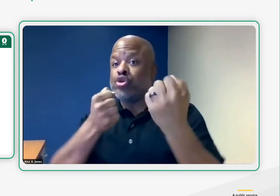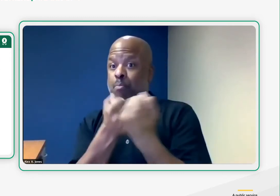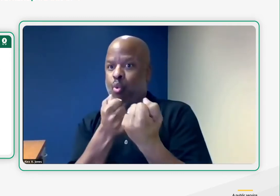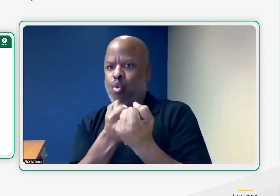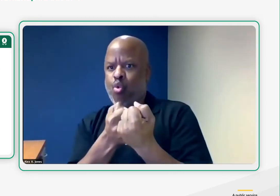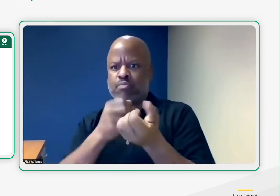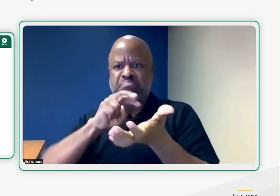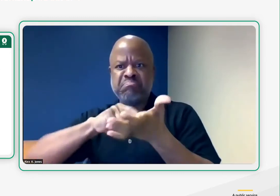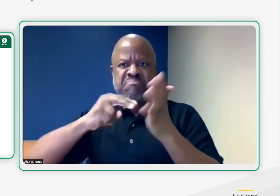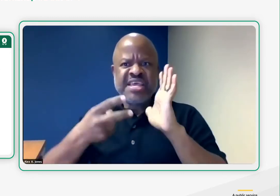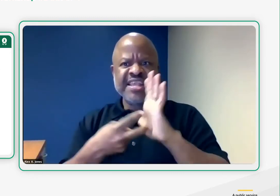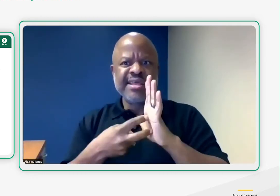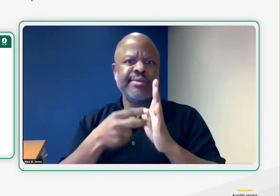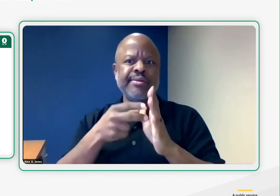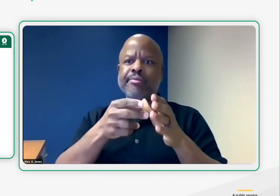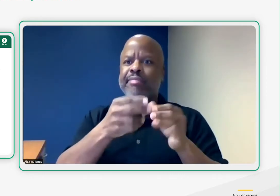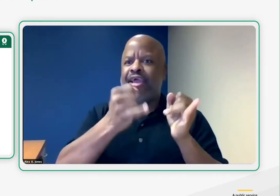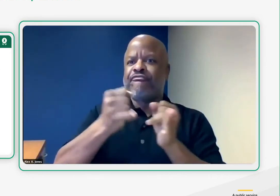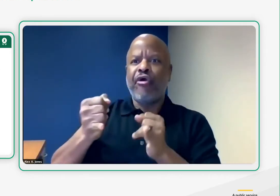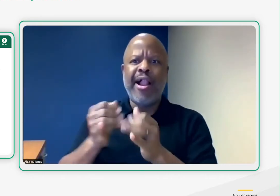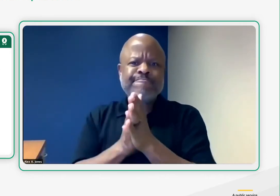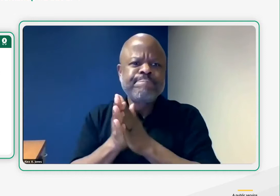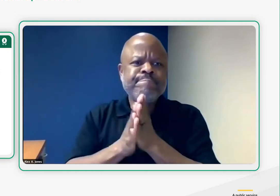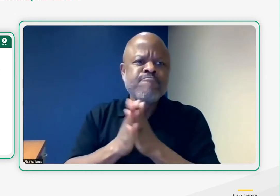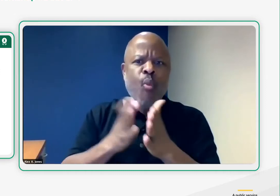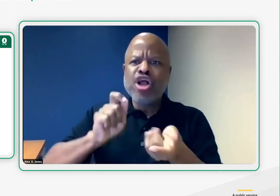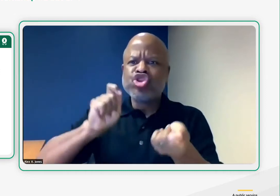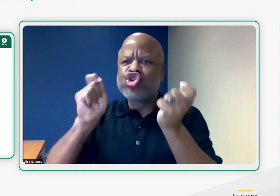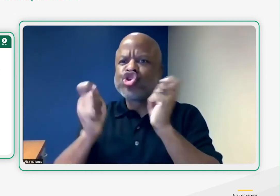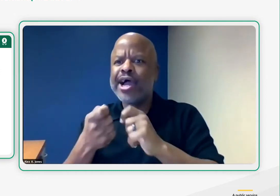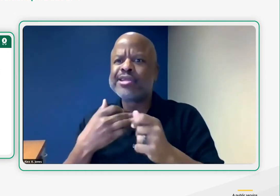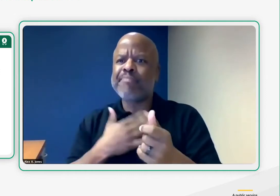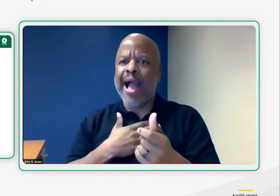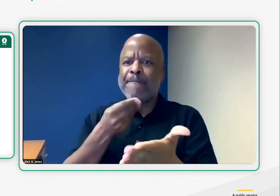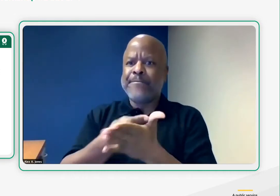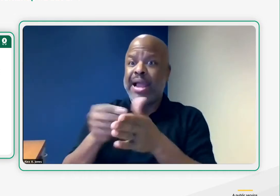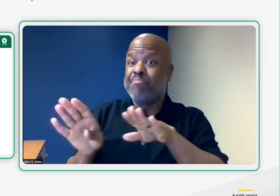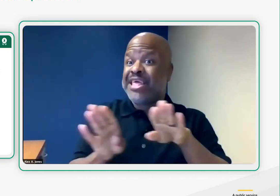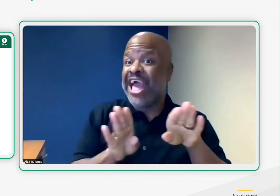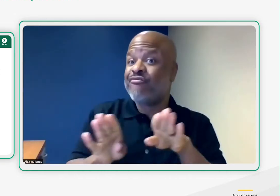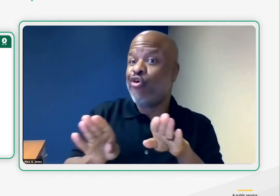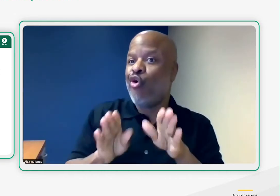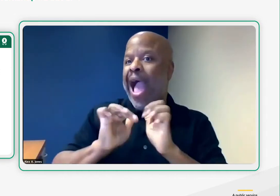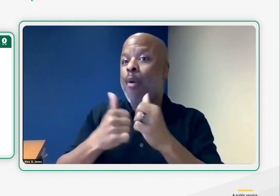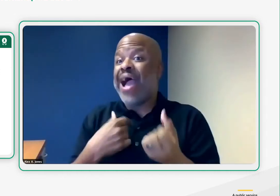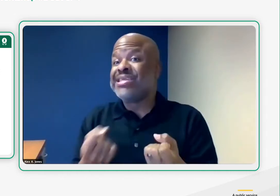Now, what this means is that: for those individuals who are interested in learning more about